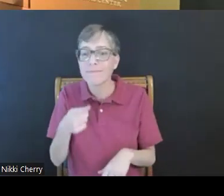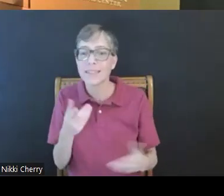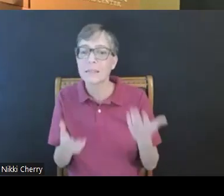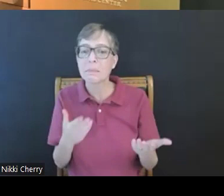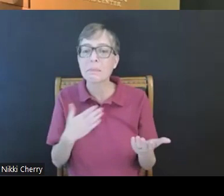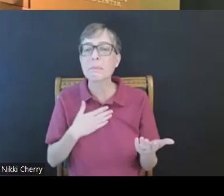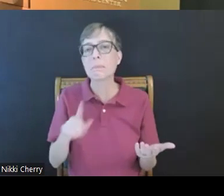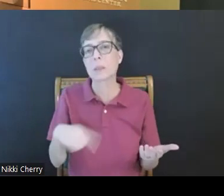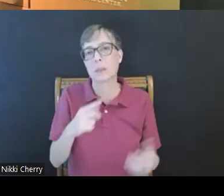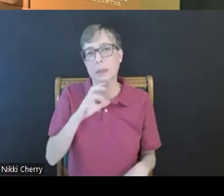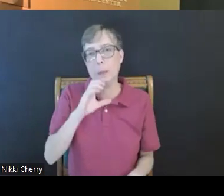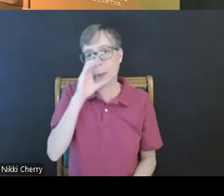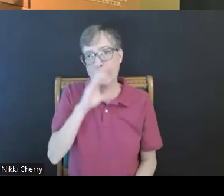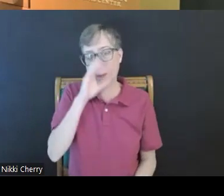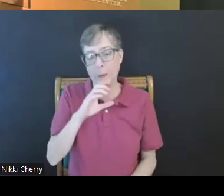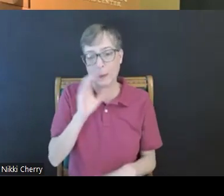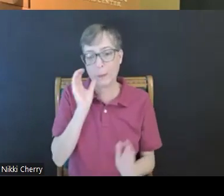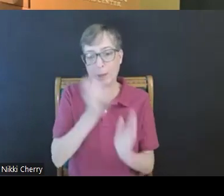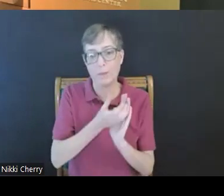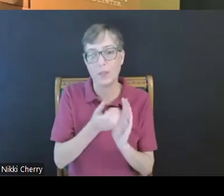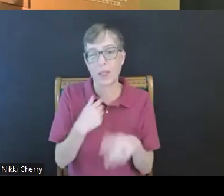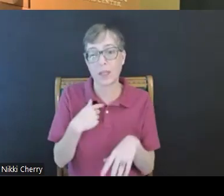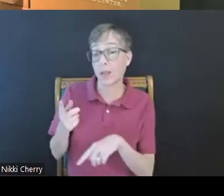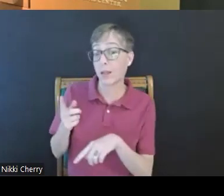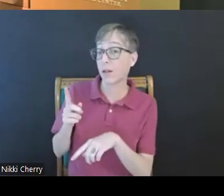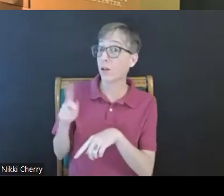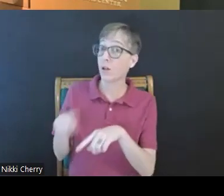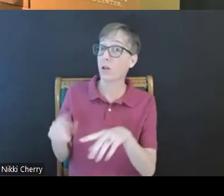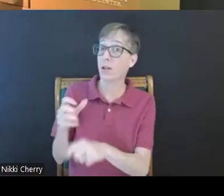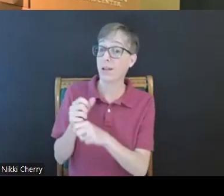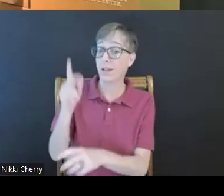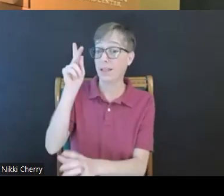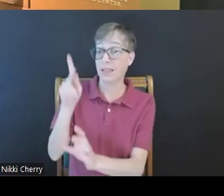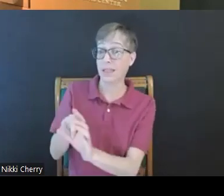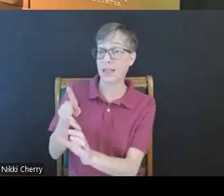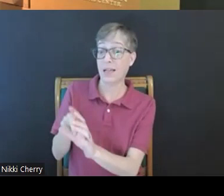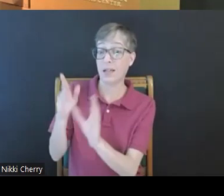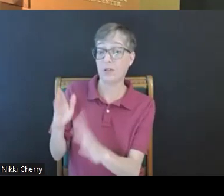couldn't get a psychiatrist but perhaps you'd like to talk about your skin uh Dr Perry here